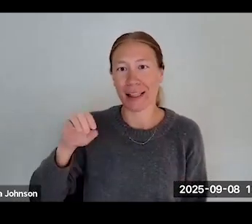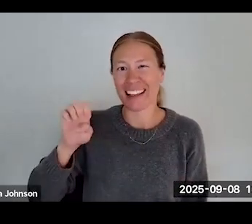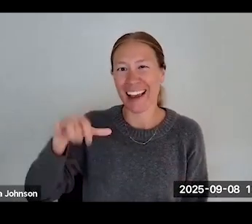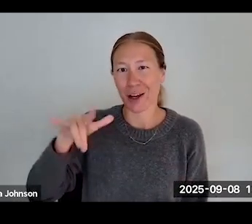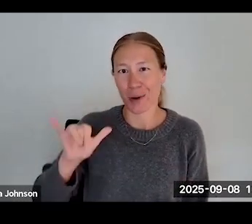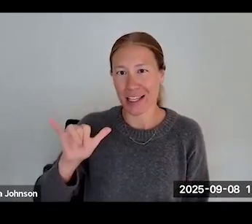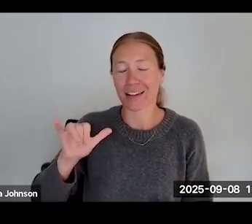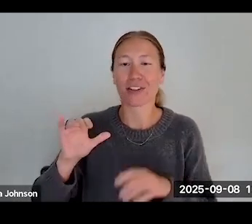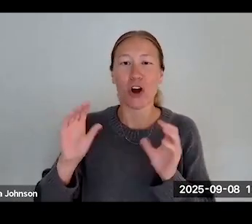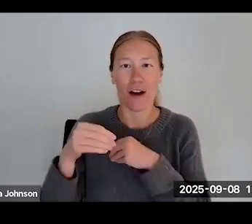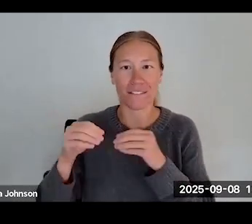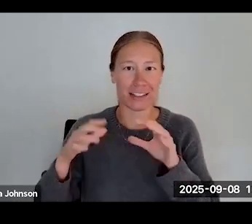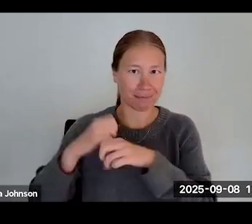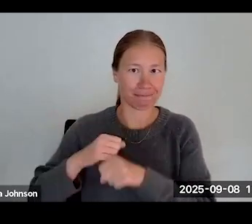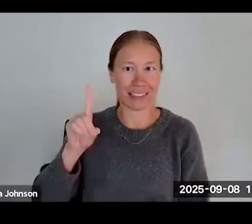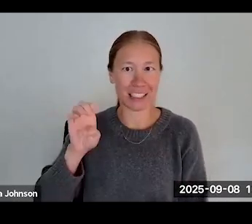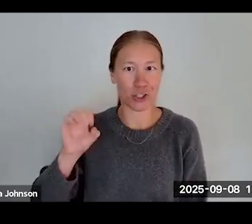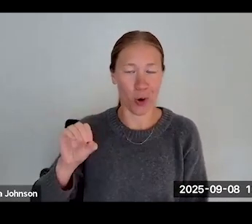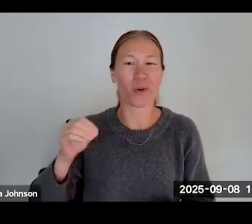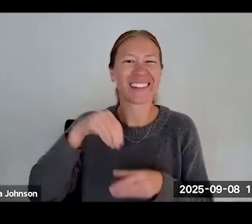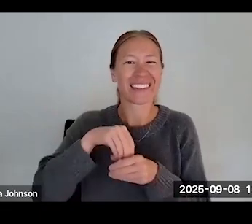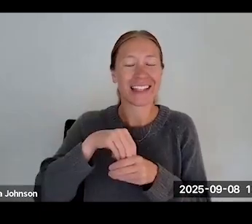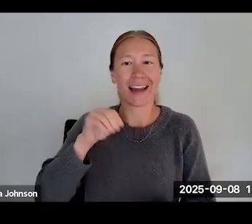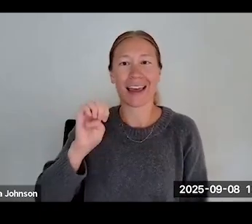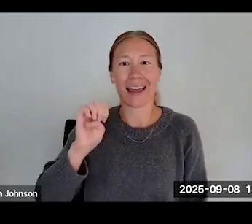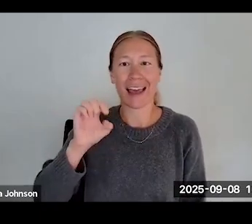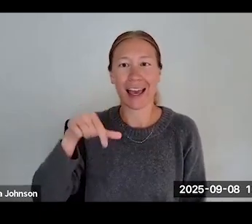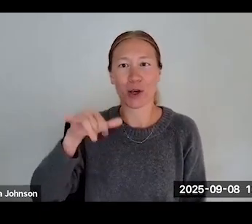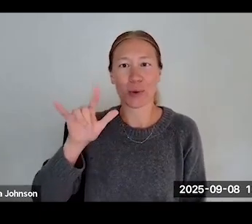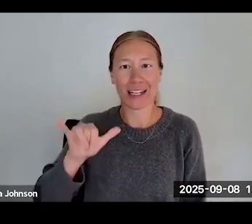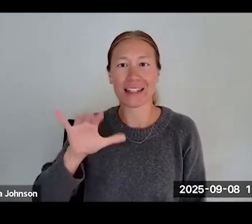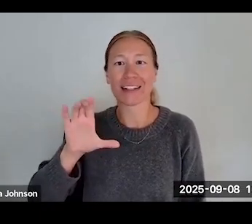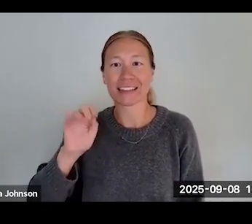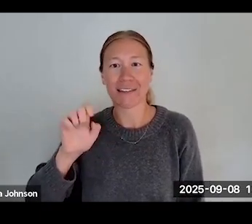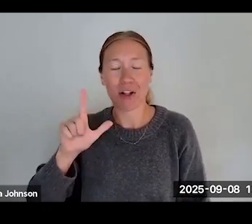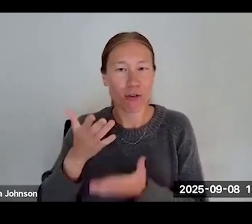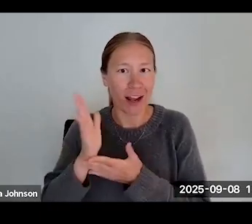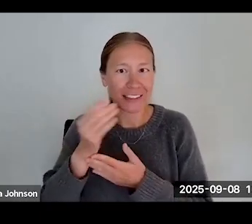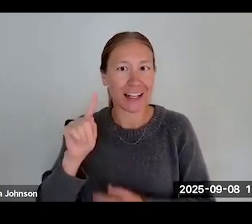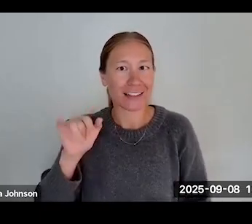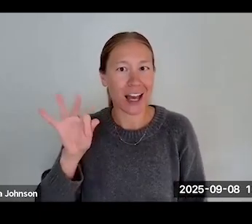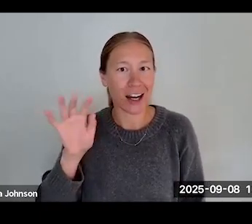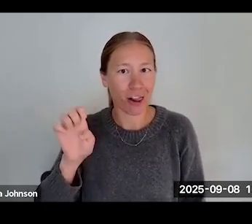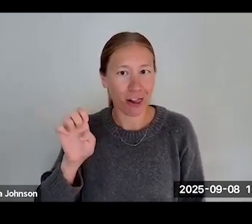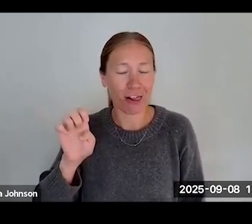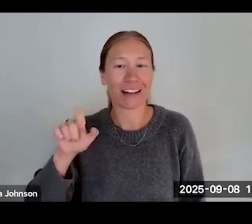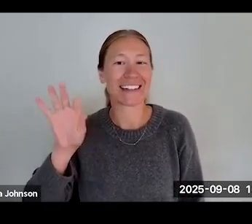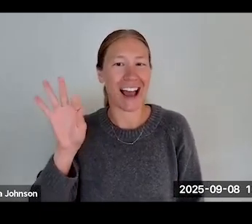of our Equity, Civil Rights & Title IX Office. So with me today is my colleague Jessica McCuaig,